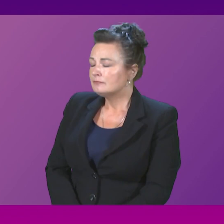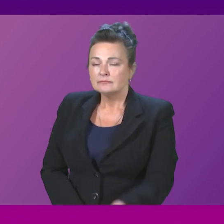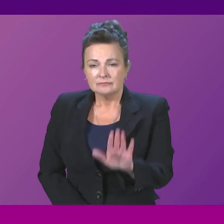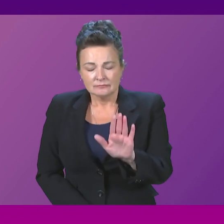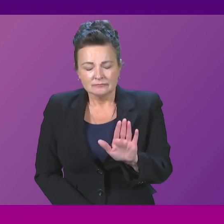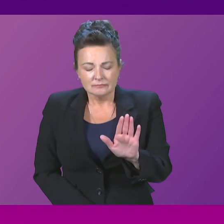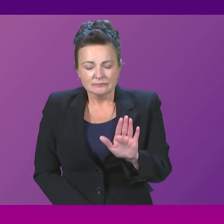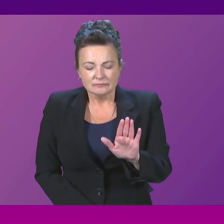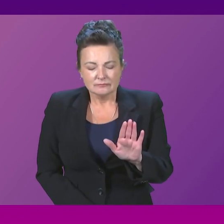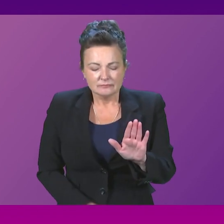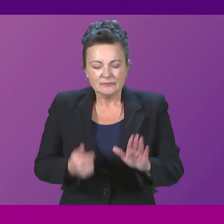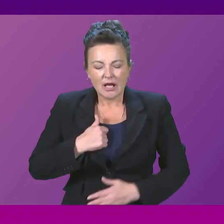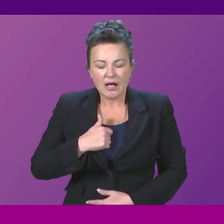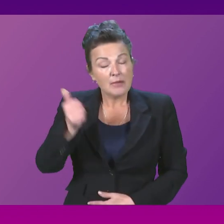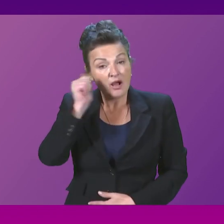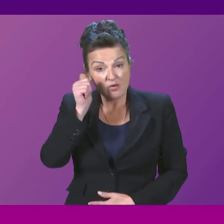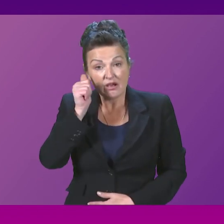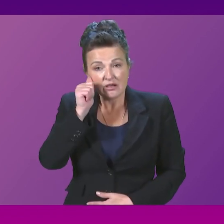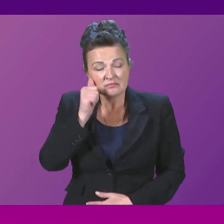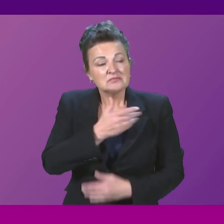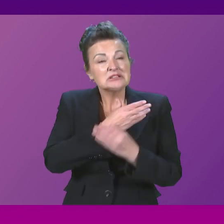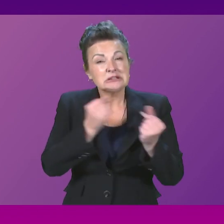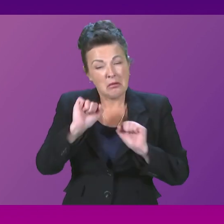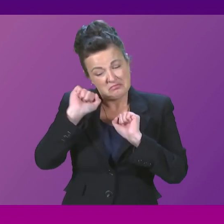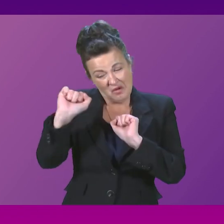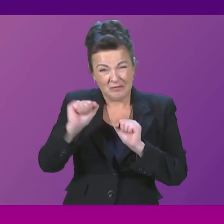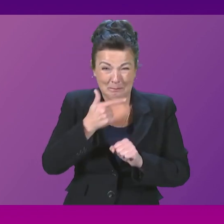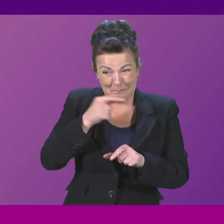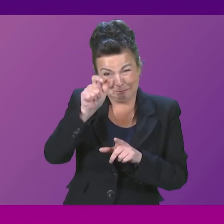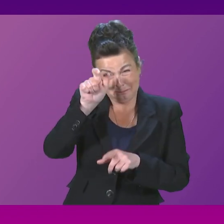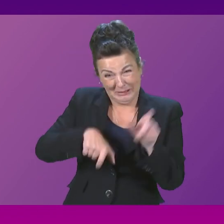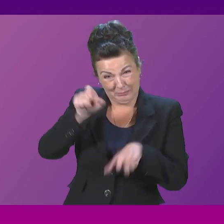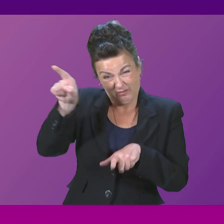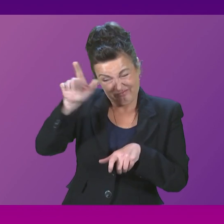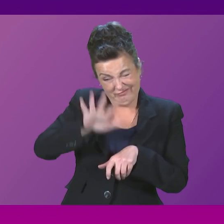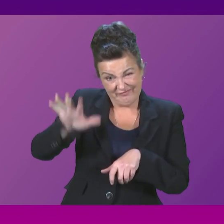I am aware that some of the Fornethy survivors are visiting Parliament today.